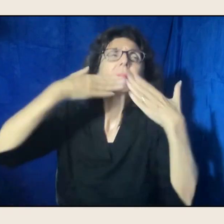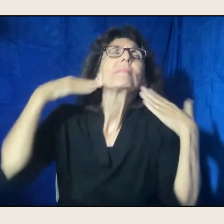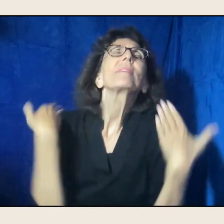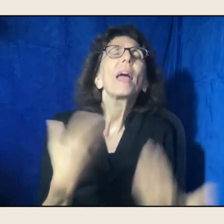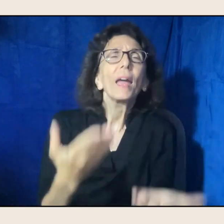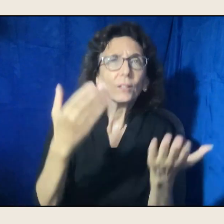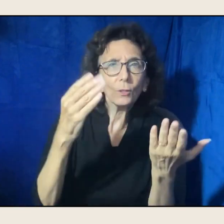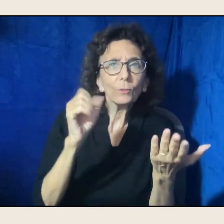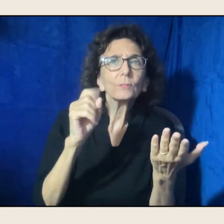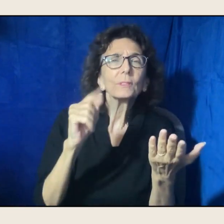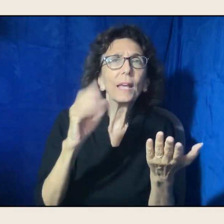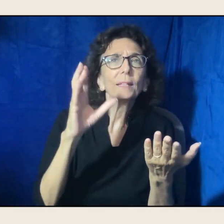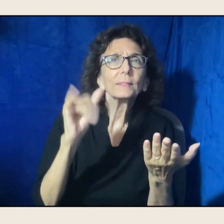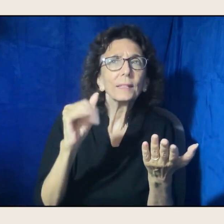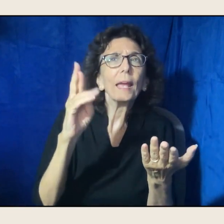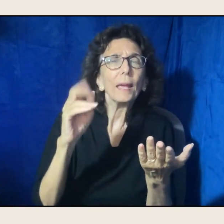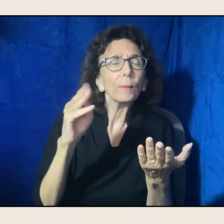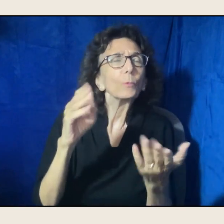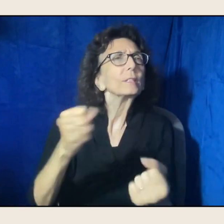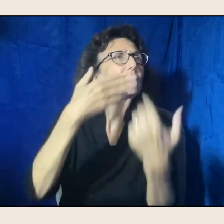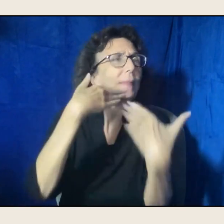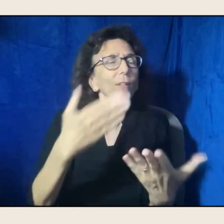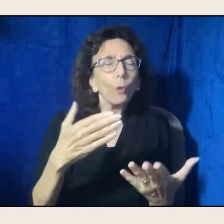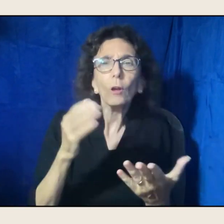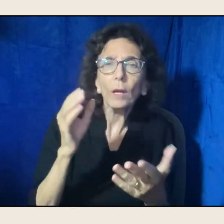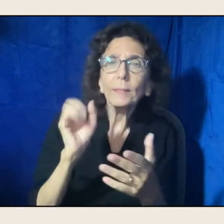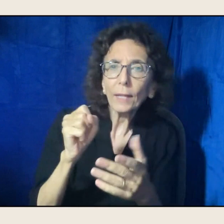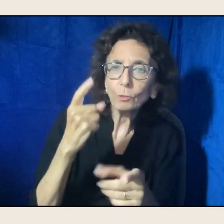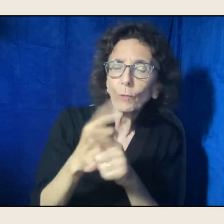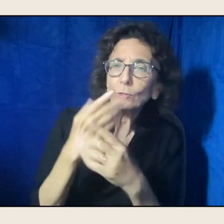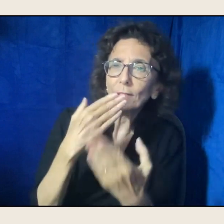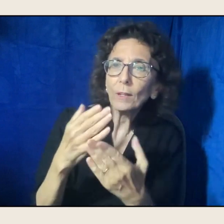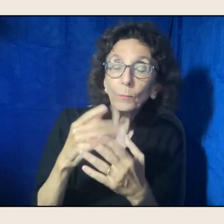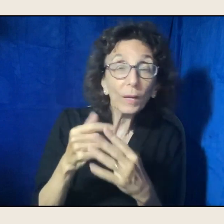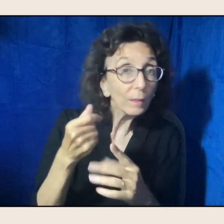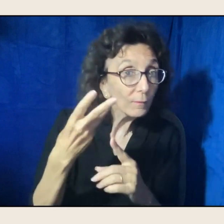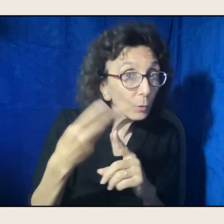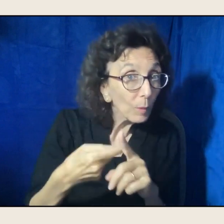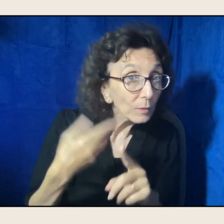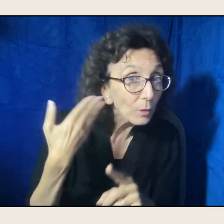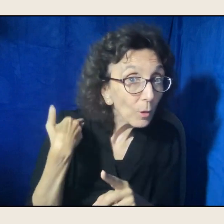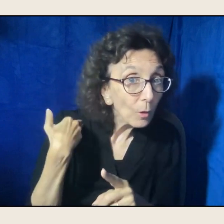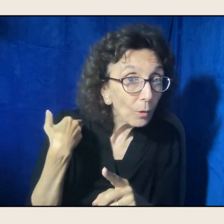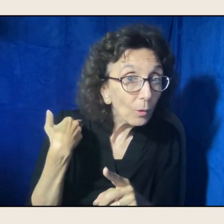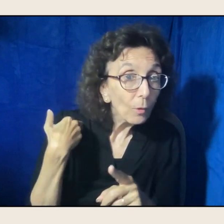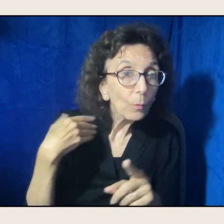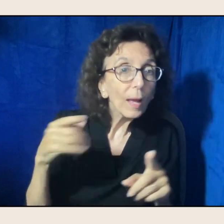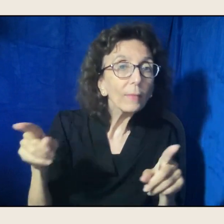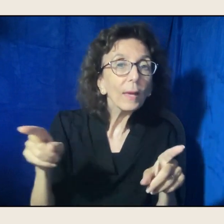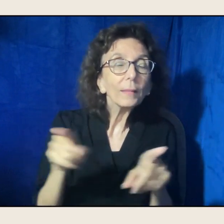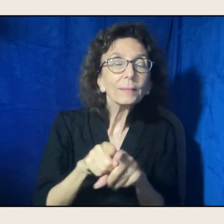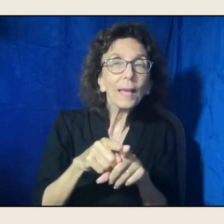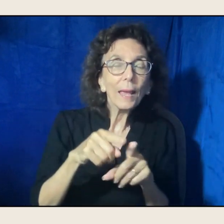Thank them. You should be thanking them. But what happened a few months ago when that same demographic was the low information voter, right?